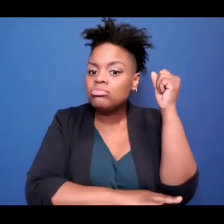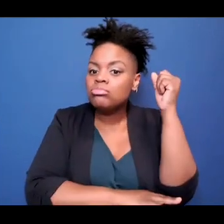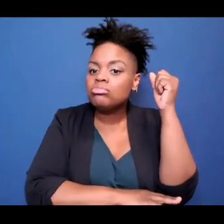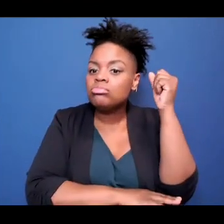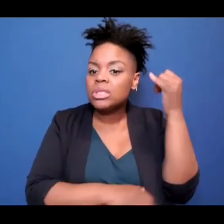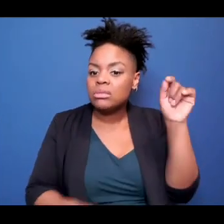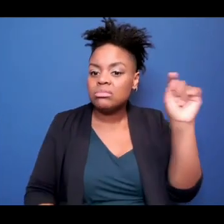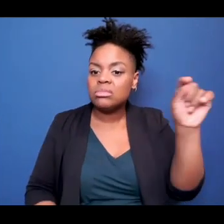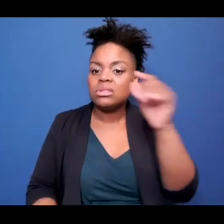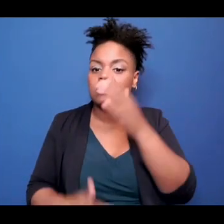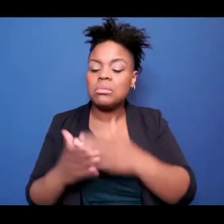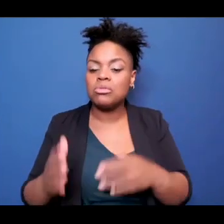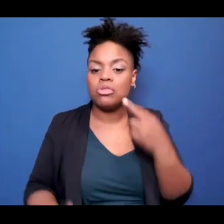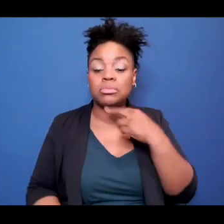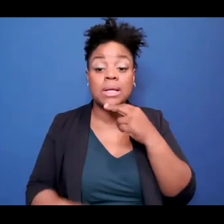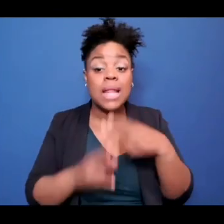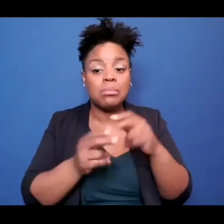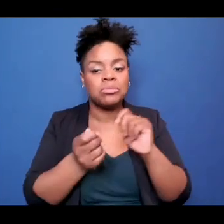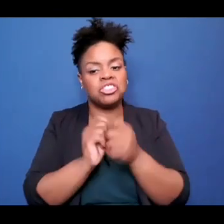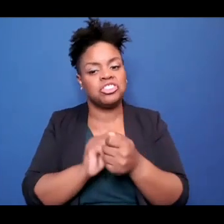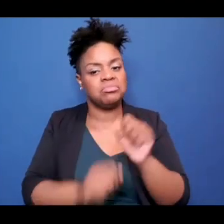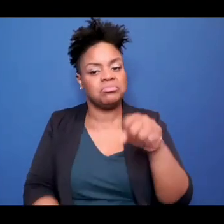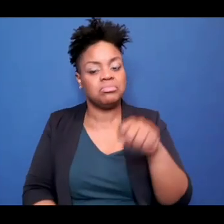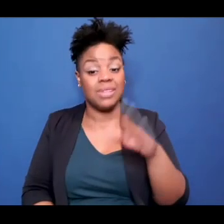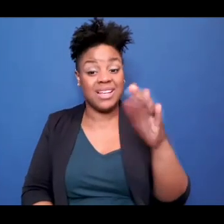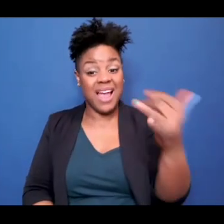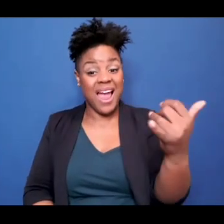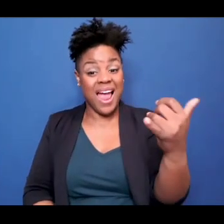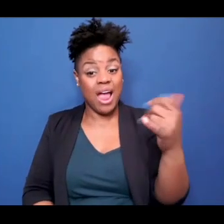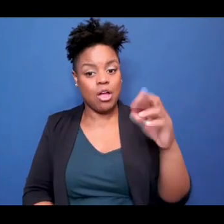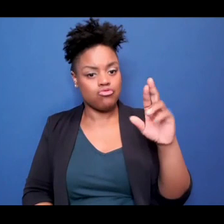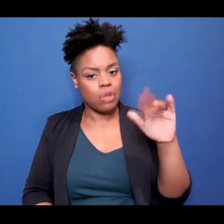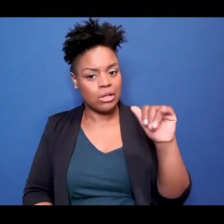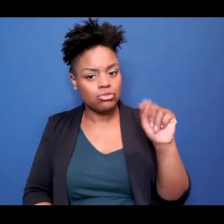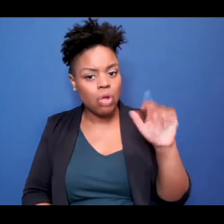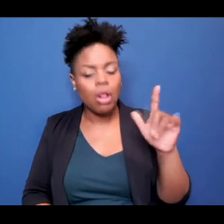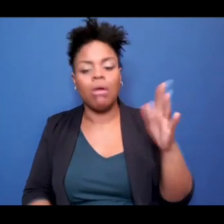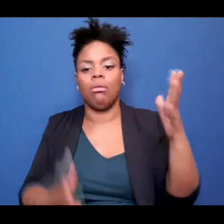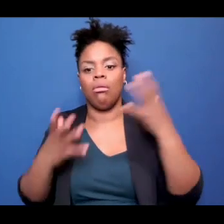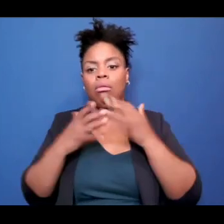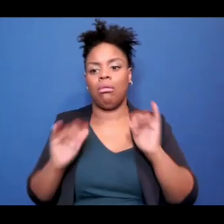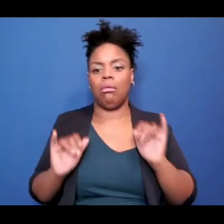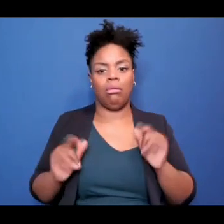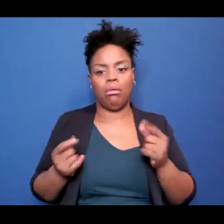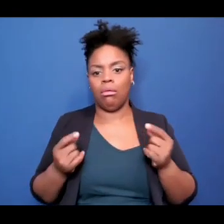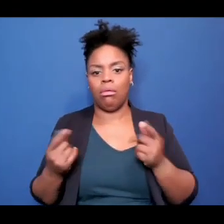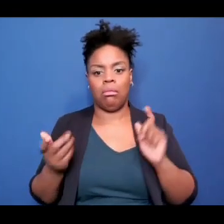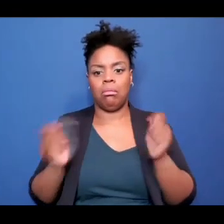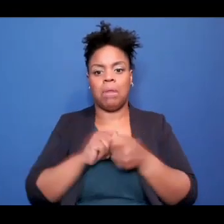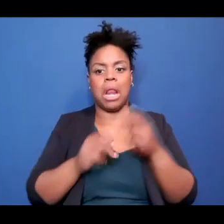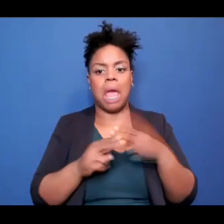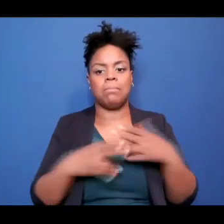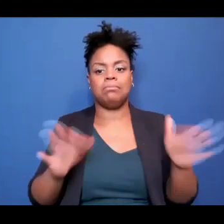OPERATION, ALTHOUGH IT JUST CHANGED THE NAME. SO ALSO AGAIN IN THE MIDST OF THE SORT OF RACIAL RECKONING THAT THE COUNTRY HAS BEEN UNDER